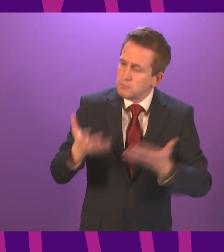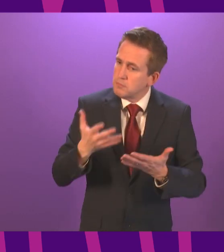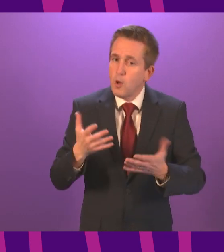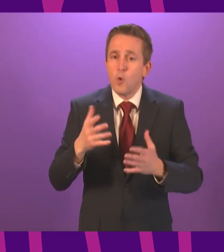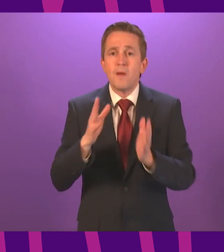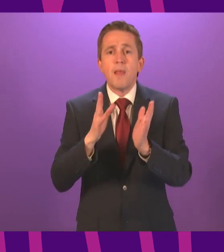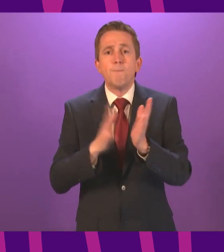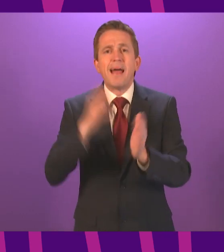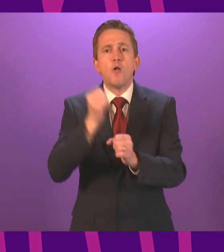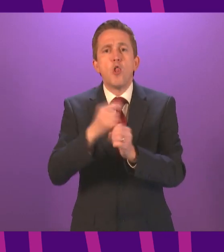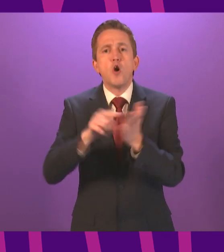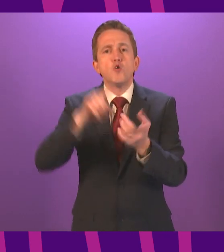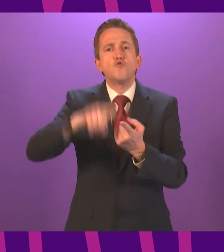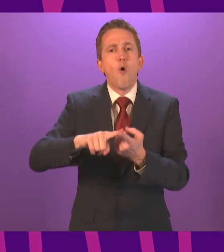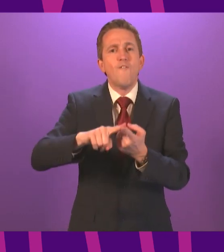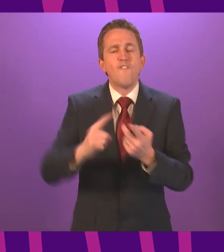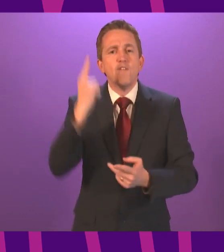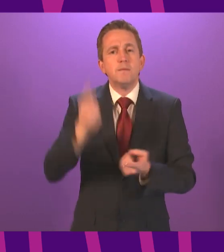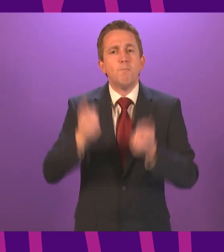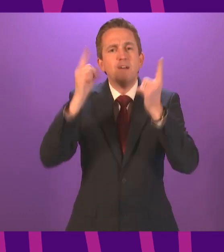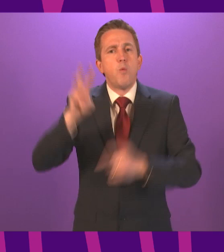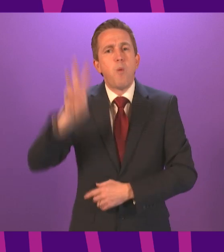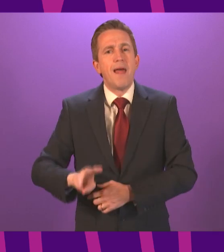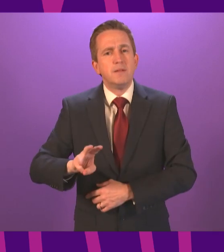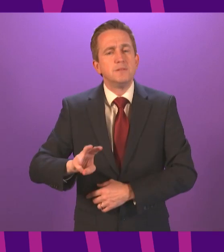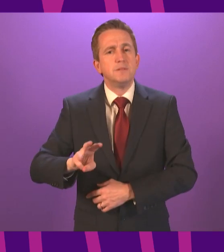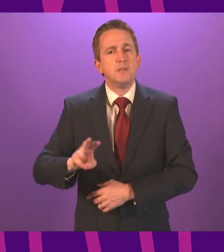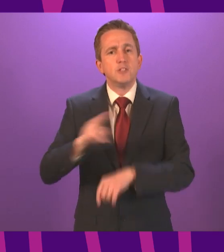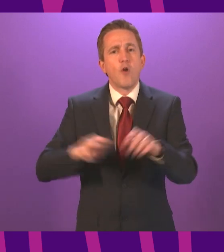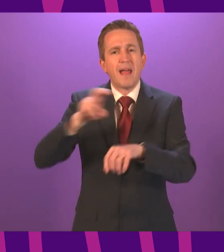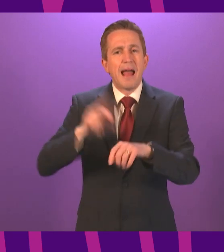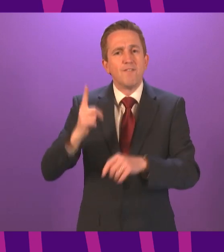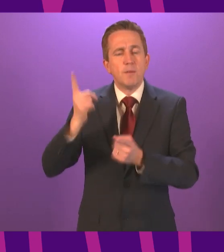of Wales and the First Minister of Northern Ireland. Among other things, we discussed